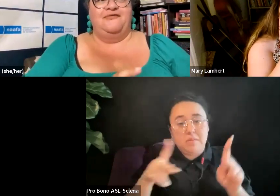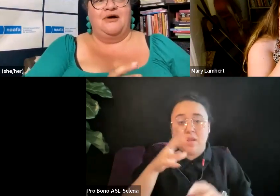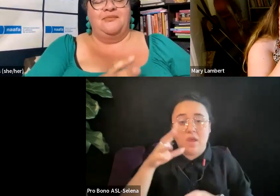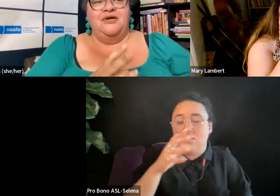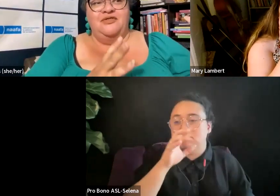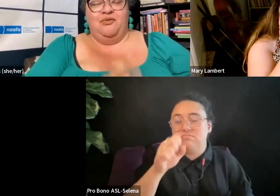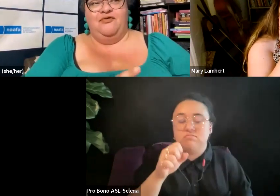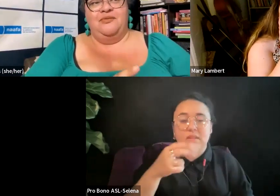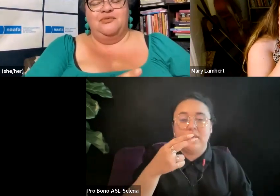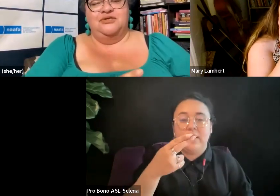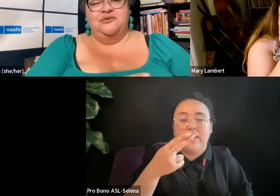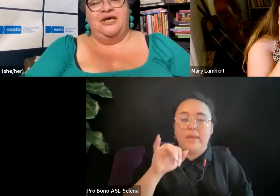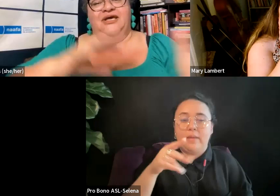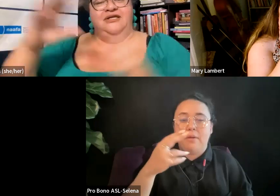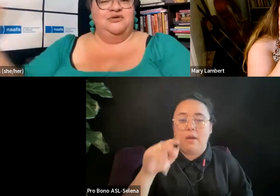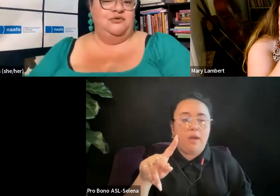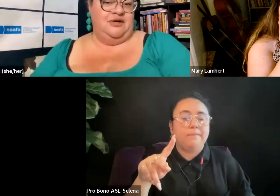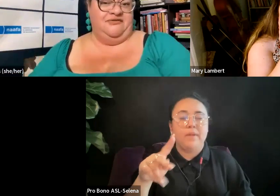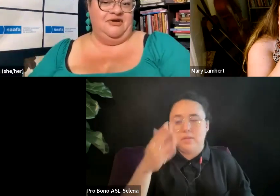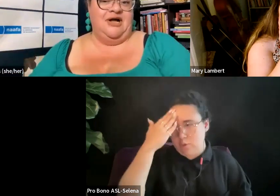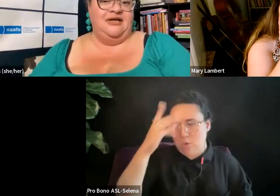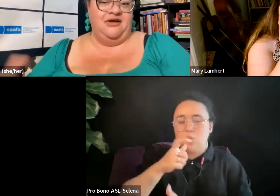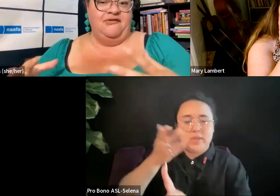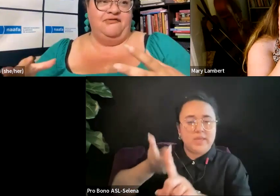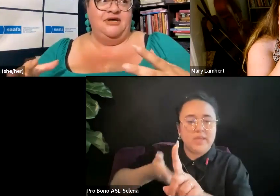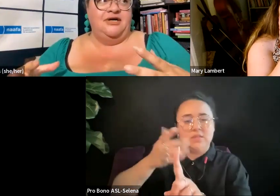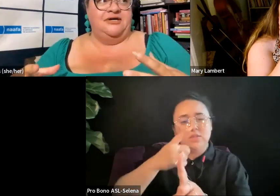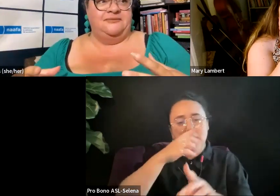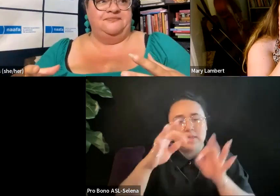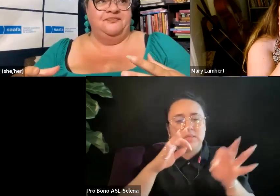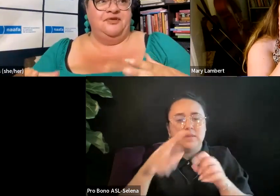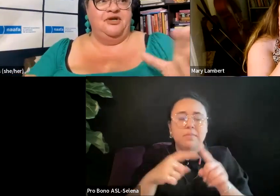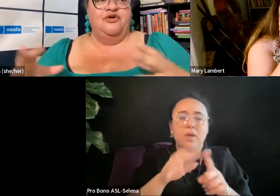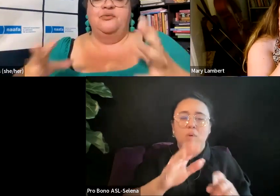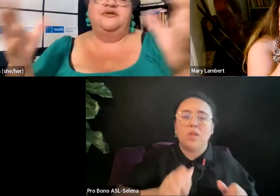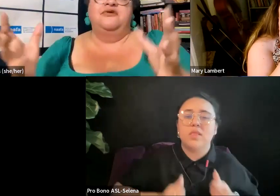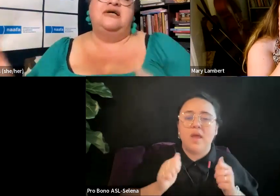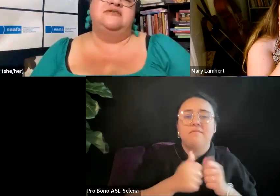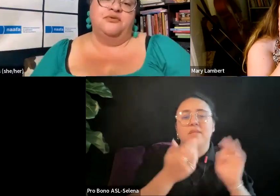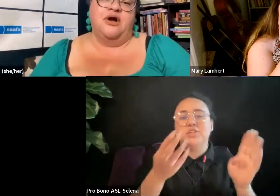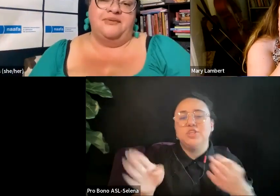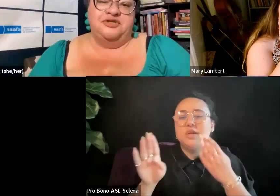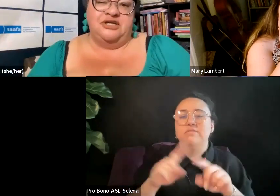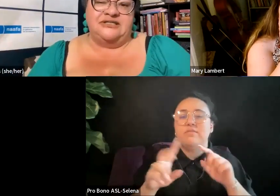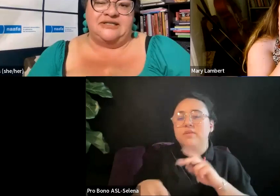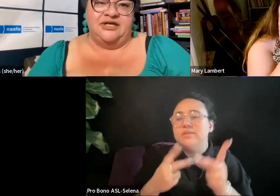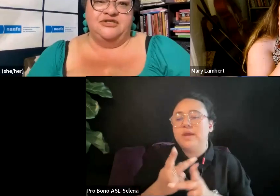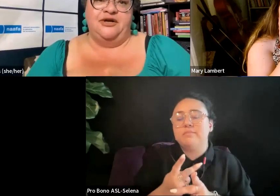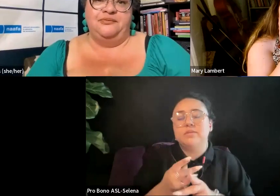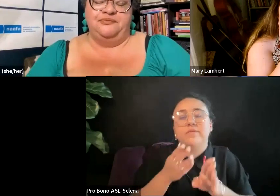from the performing you were doing into a different kind of, you know, different kinds of career opportunities as an entertainer?